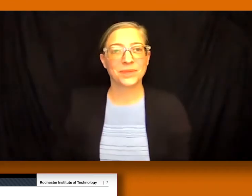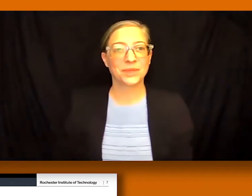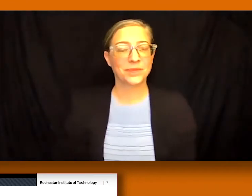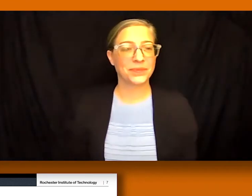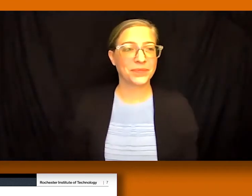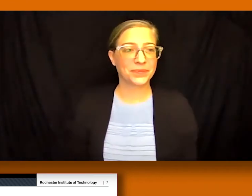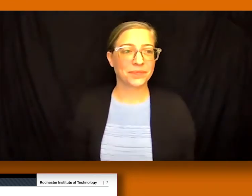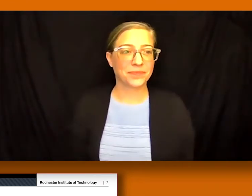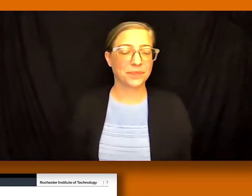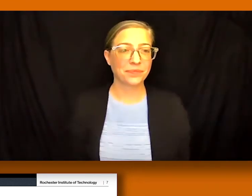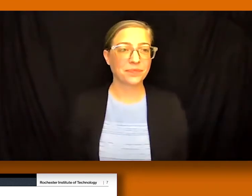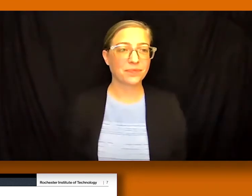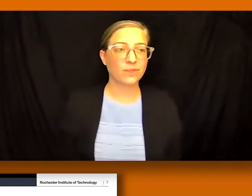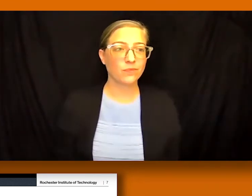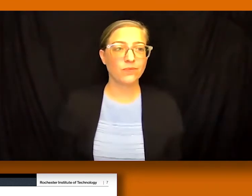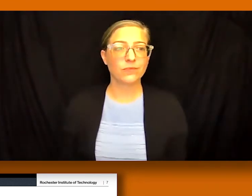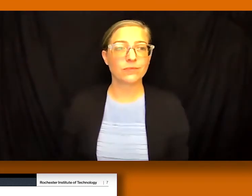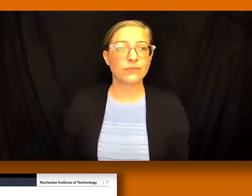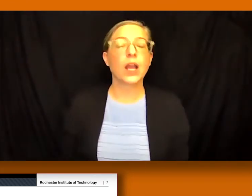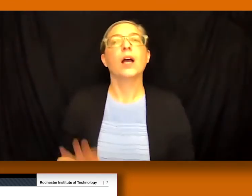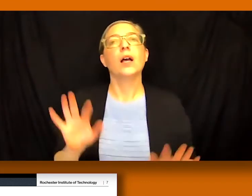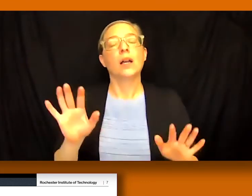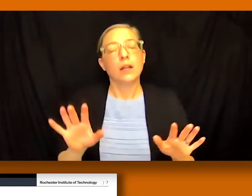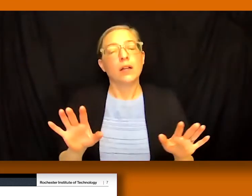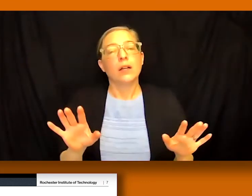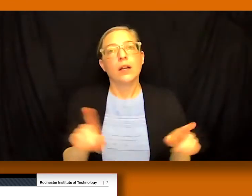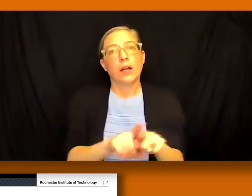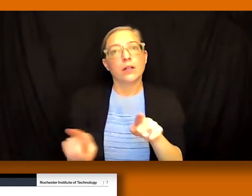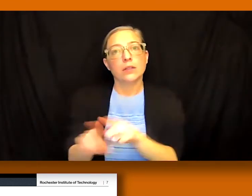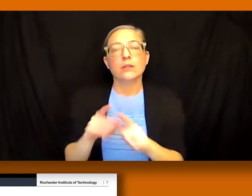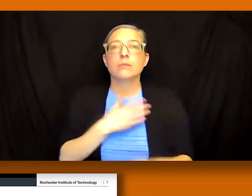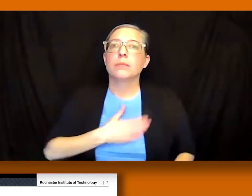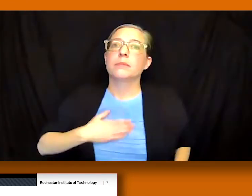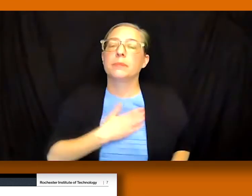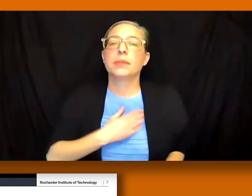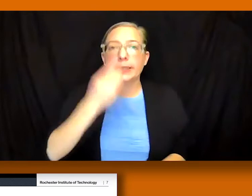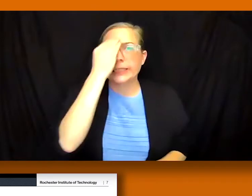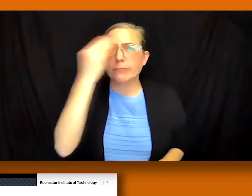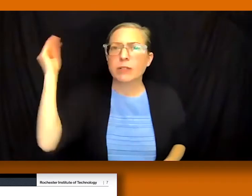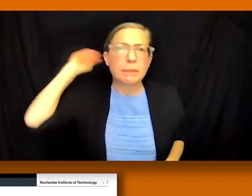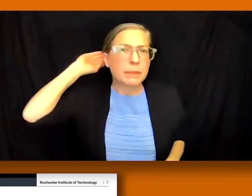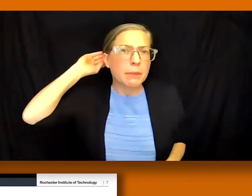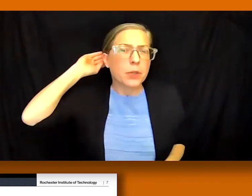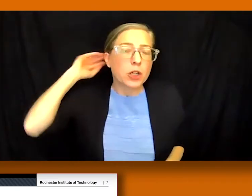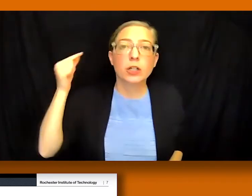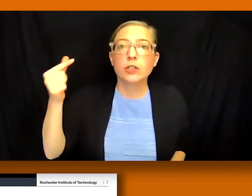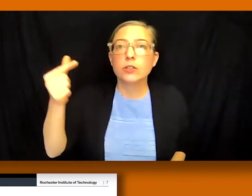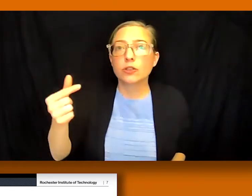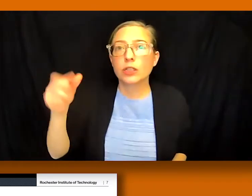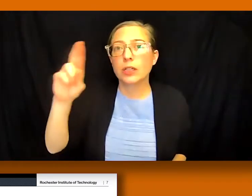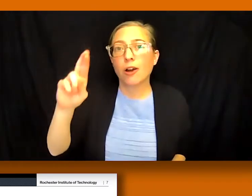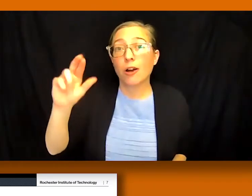Um, also, please remember, GRA's are paid a stipend... are paid a stipend for living expenses,